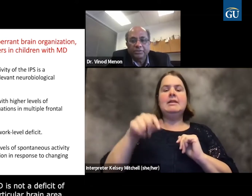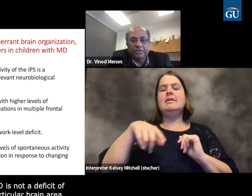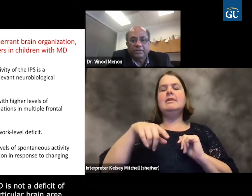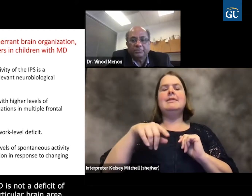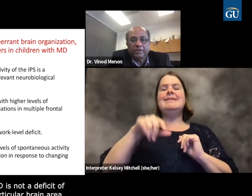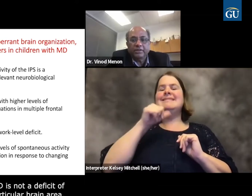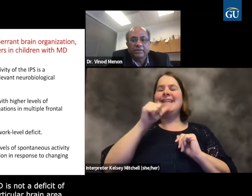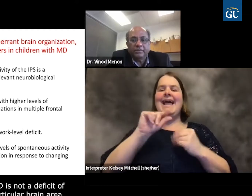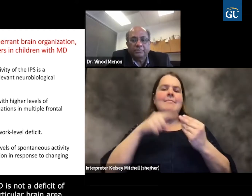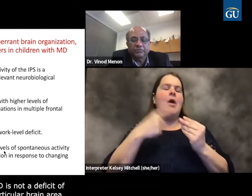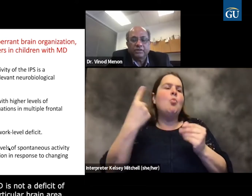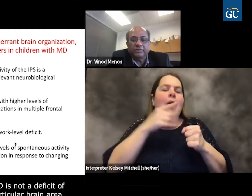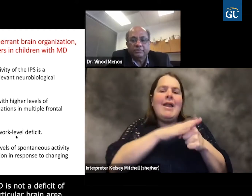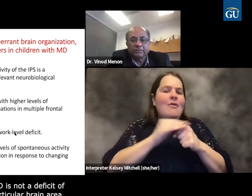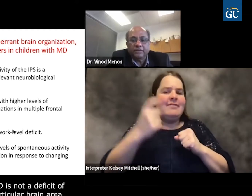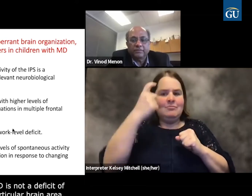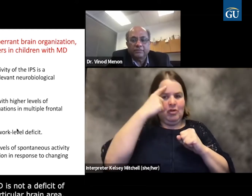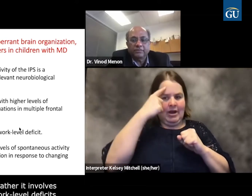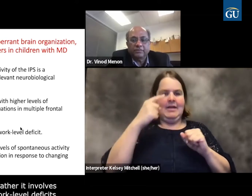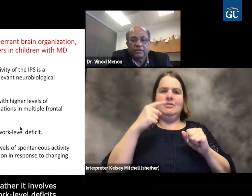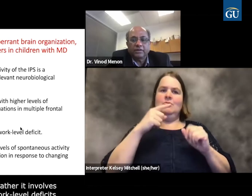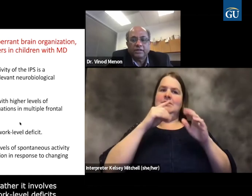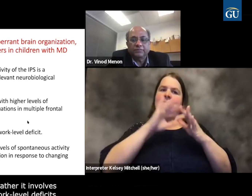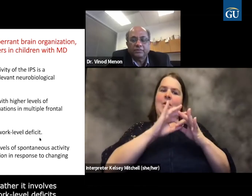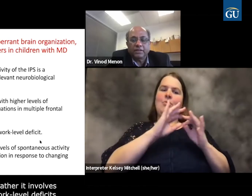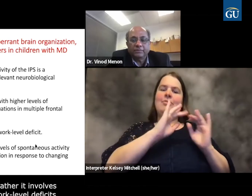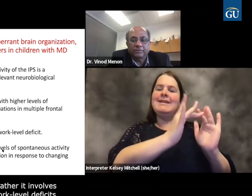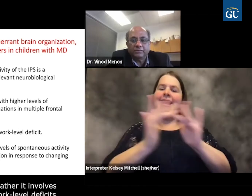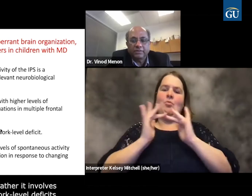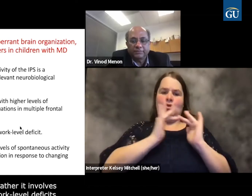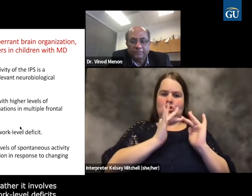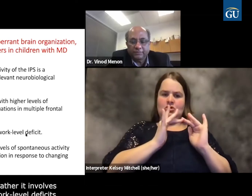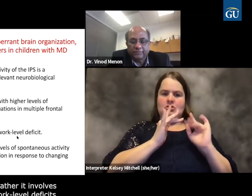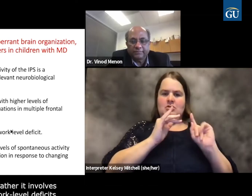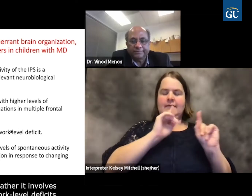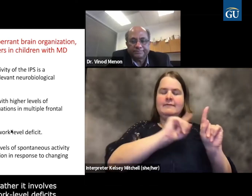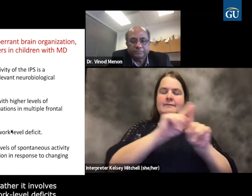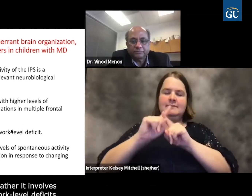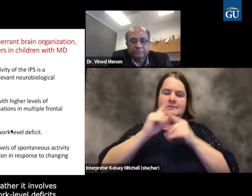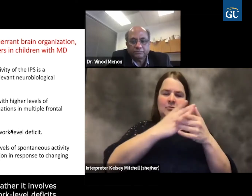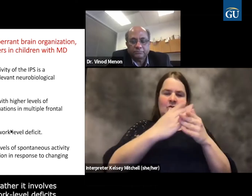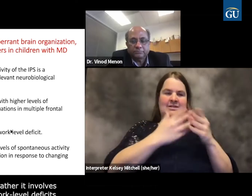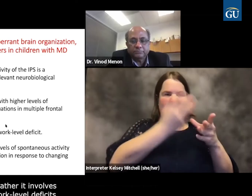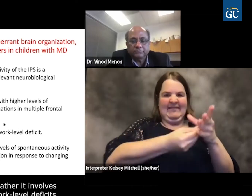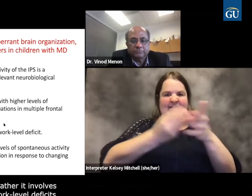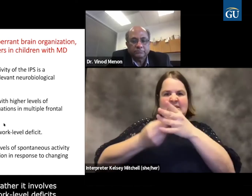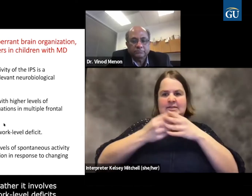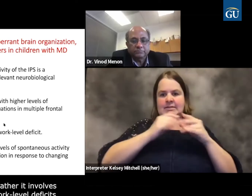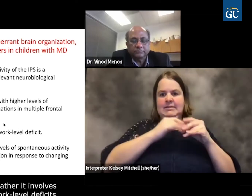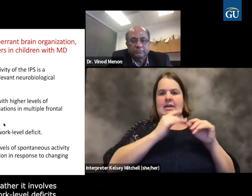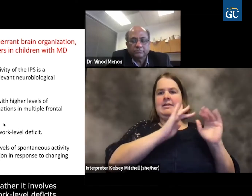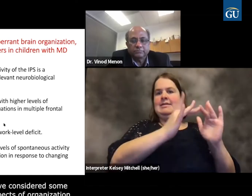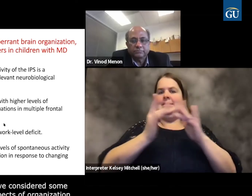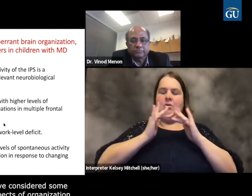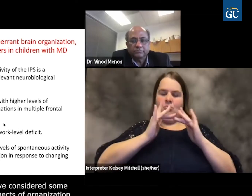a give a one particular brain area but rather it involves network level deficits